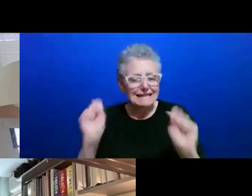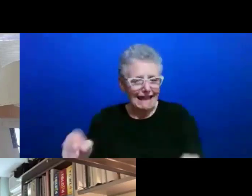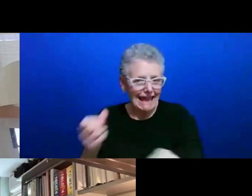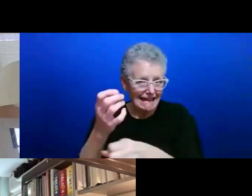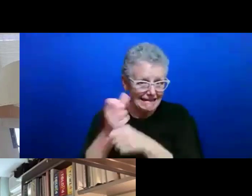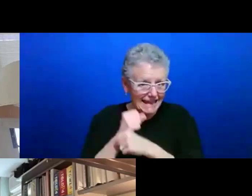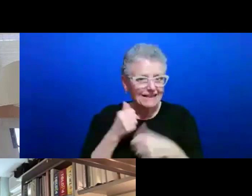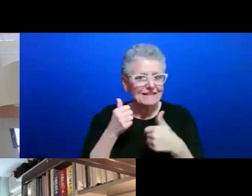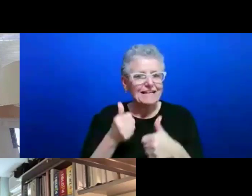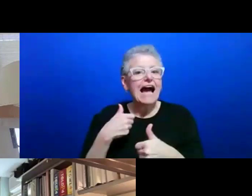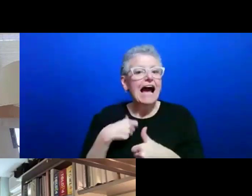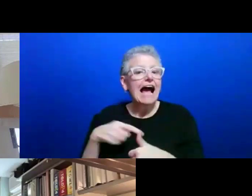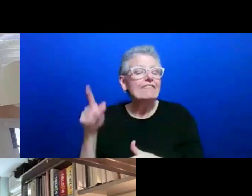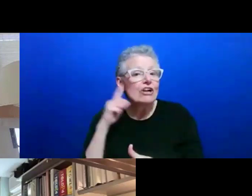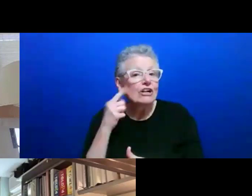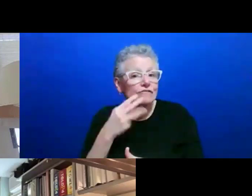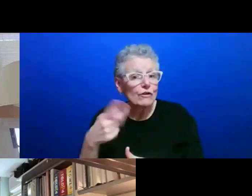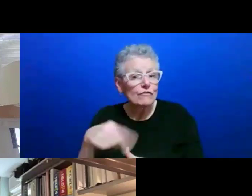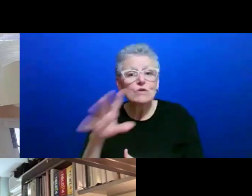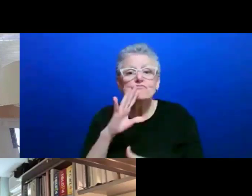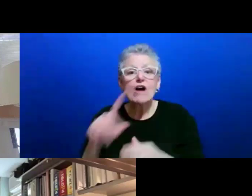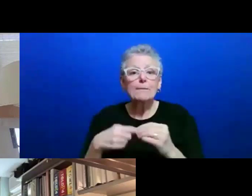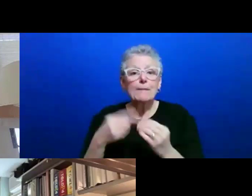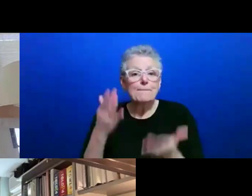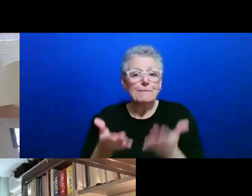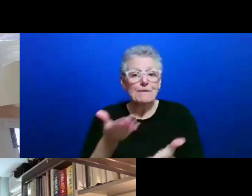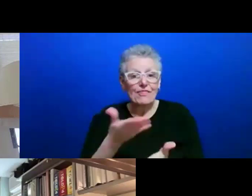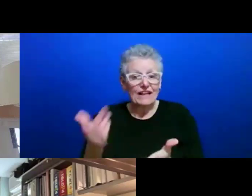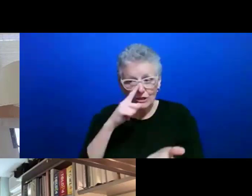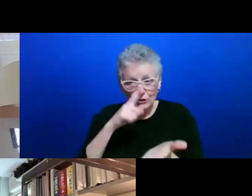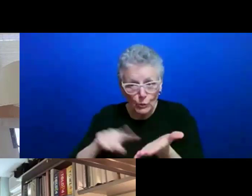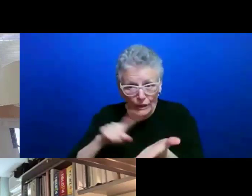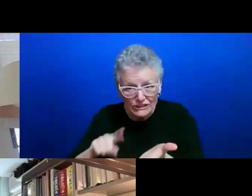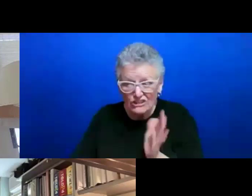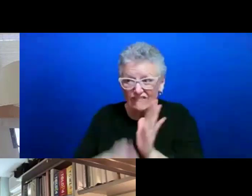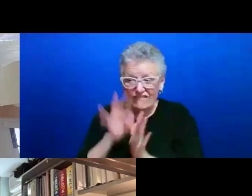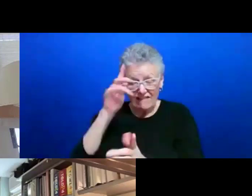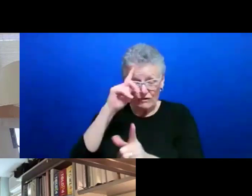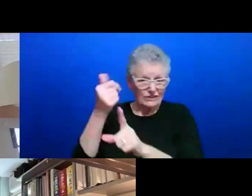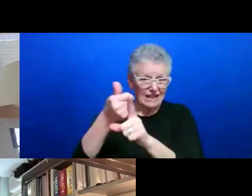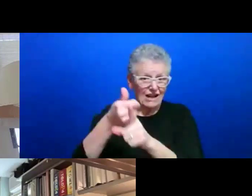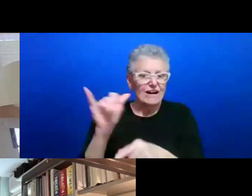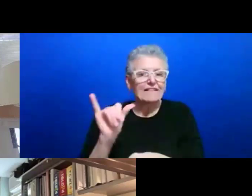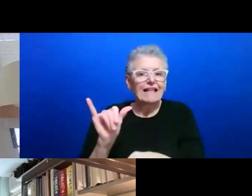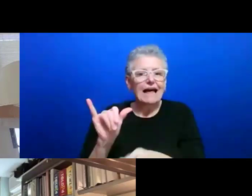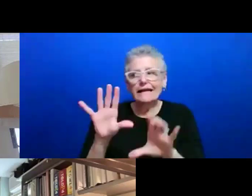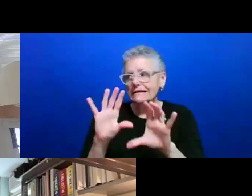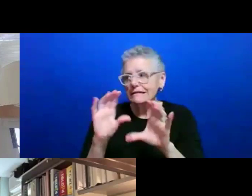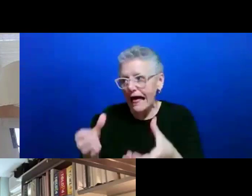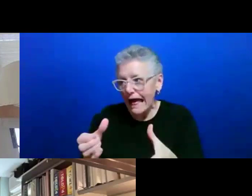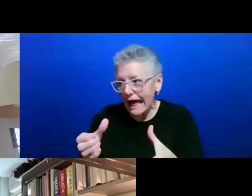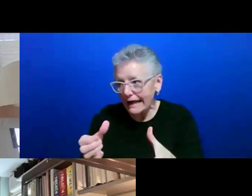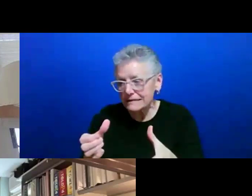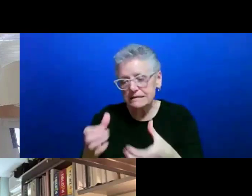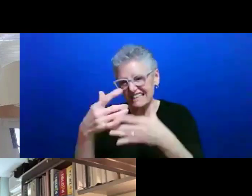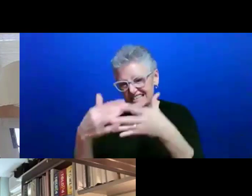What I heard a few of you talk about maybe things that you had to research or find on your own, such as a class, etcetera, so I'm wondering